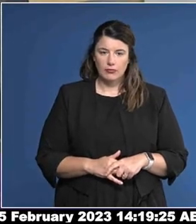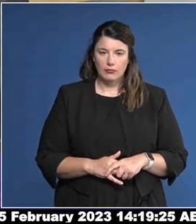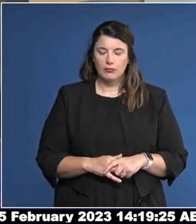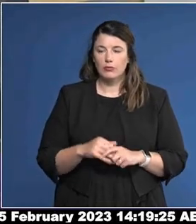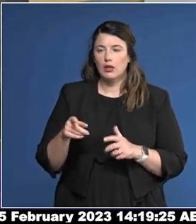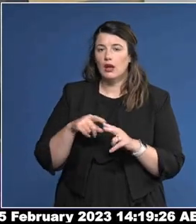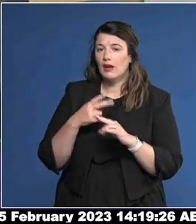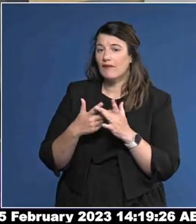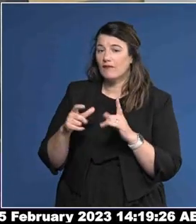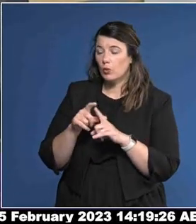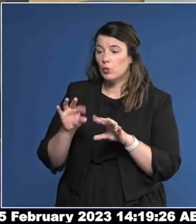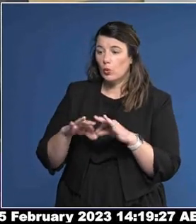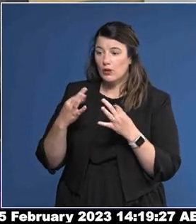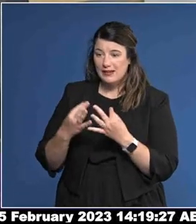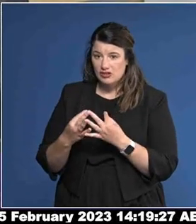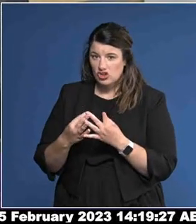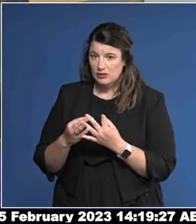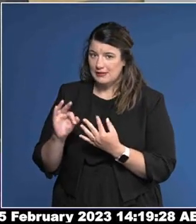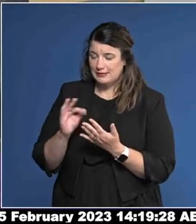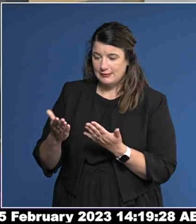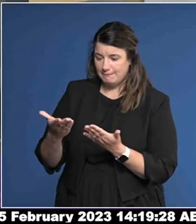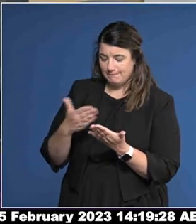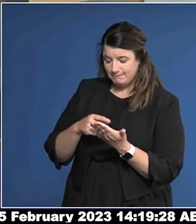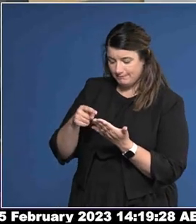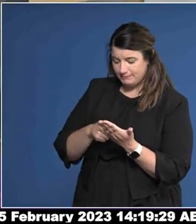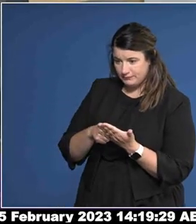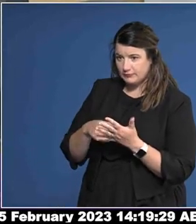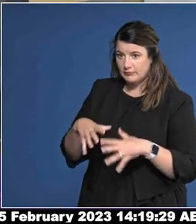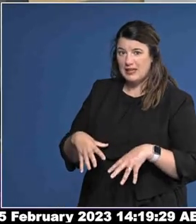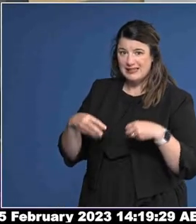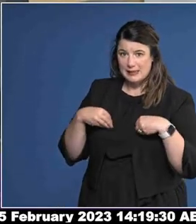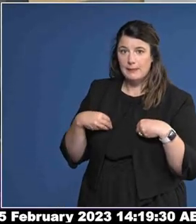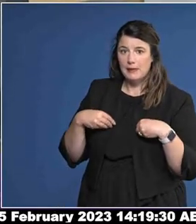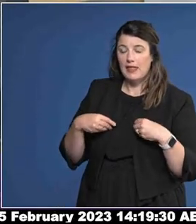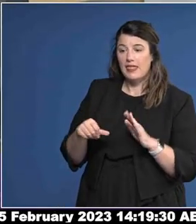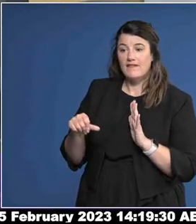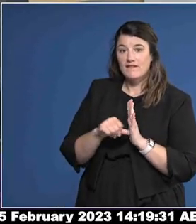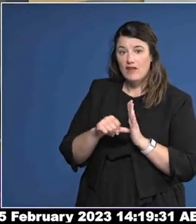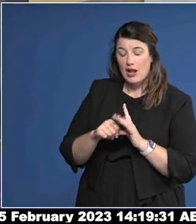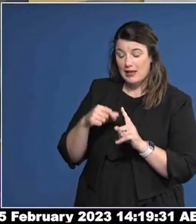Commissioners' finding, that the board's finance audit and risk committee did not have